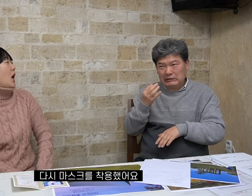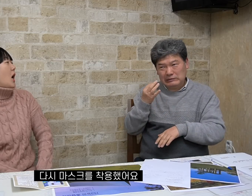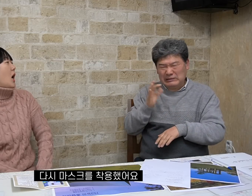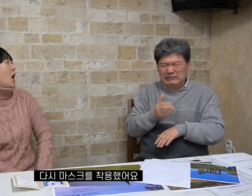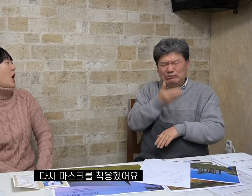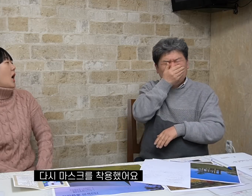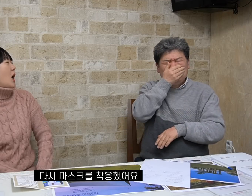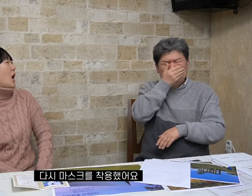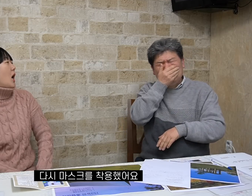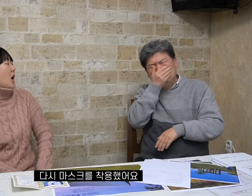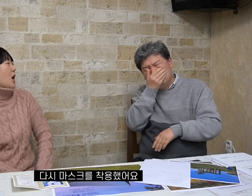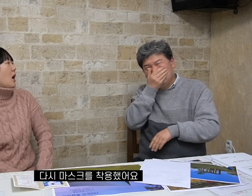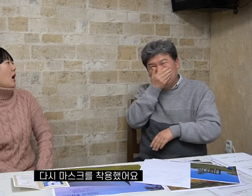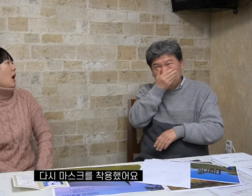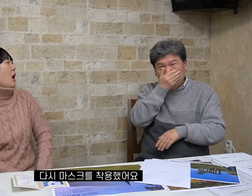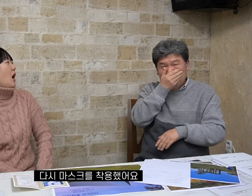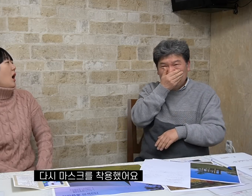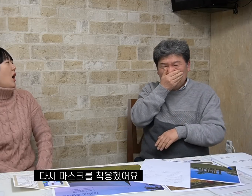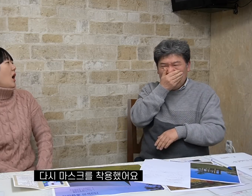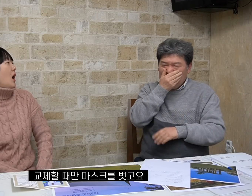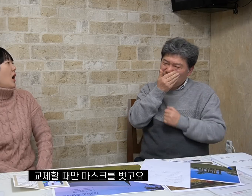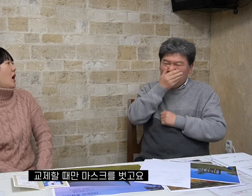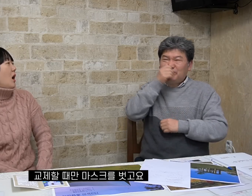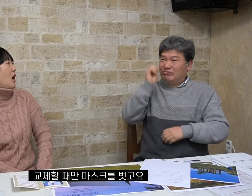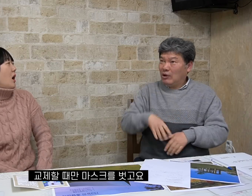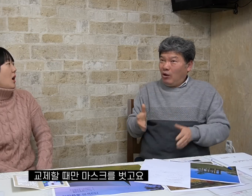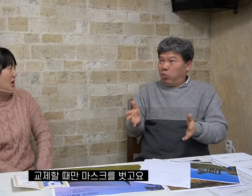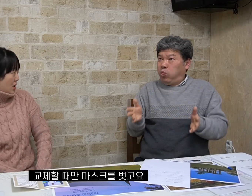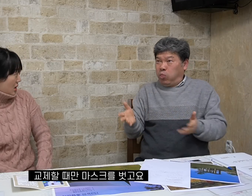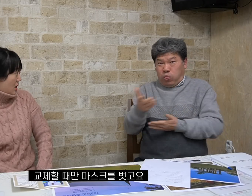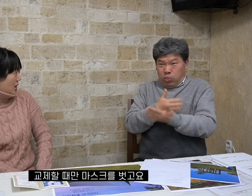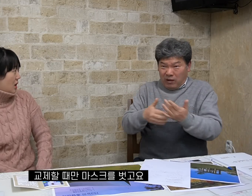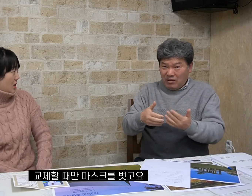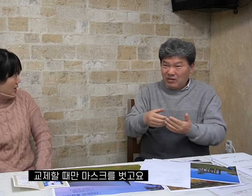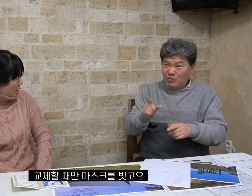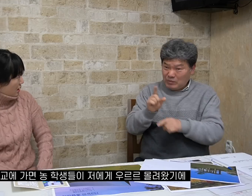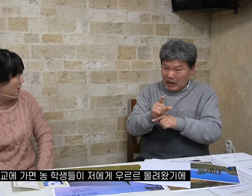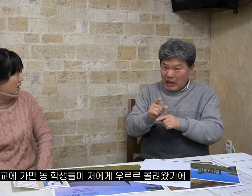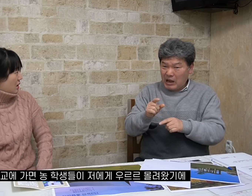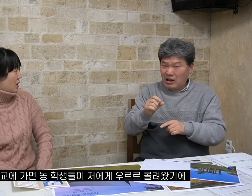so I put on a mask again. We only take off the mask when we are dating.